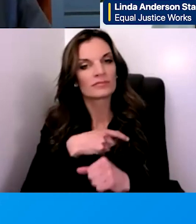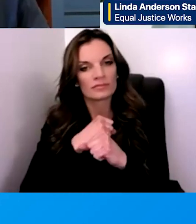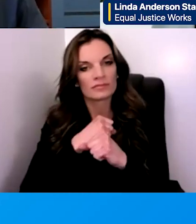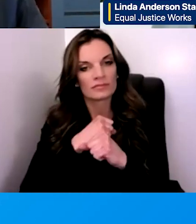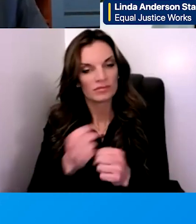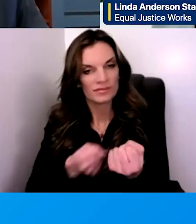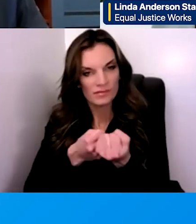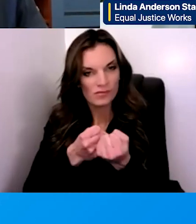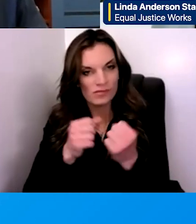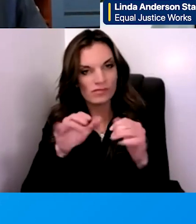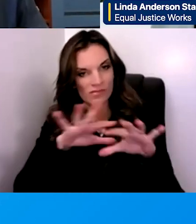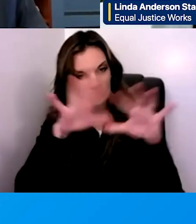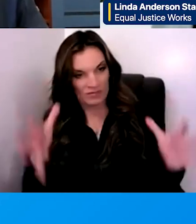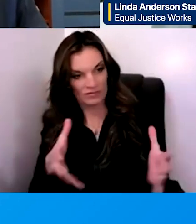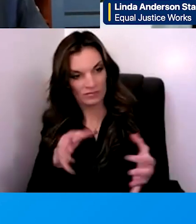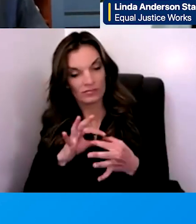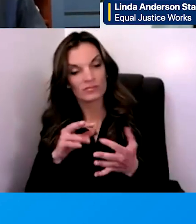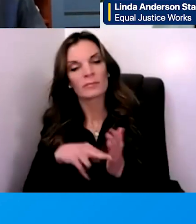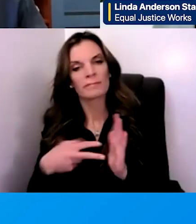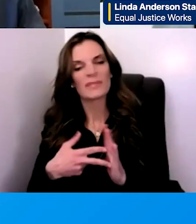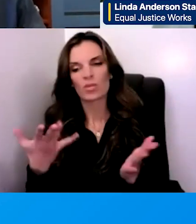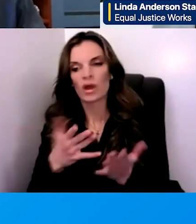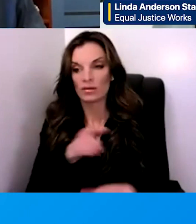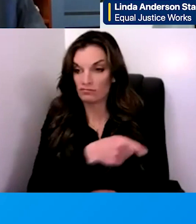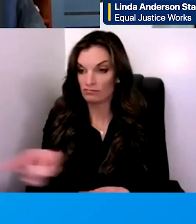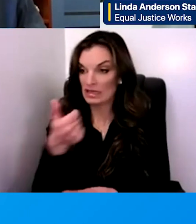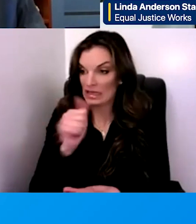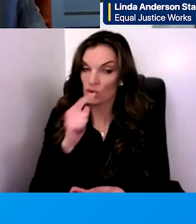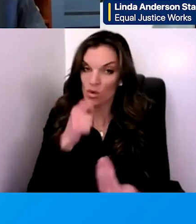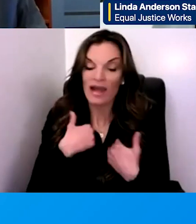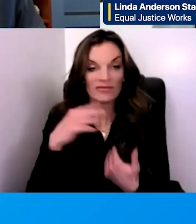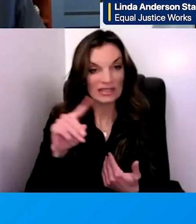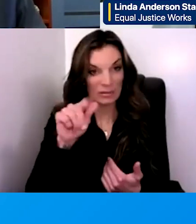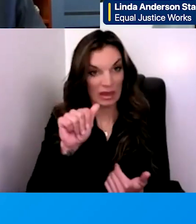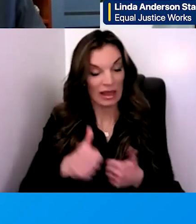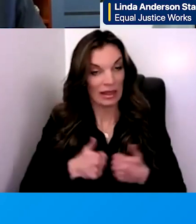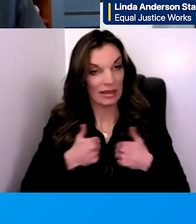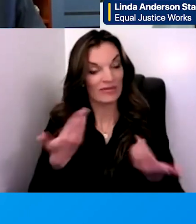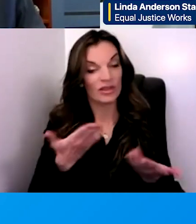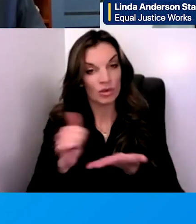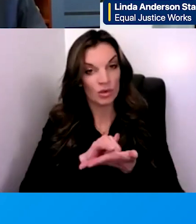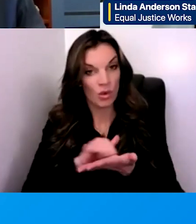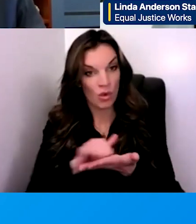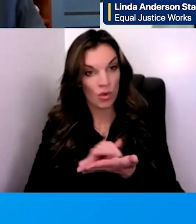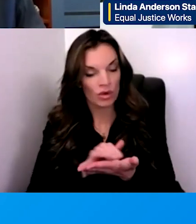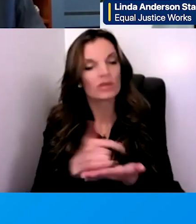system providing legal advocacy for people with all disabilities for the state of New York. Each state and each part of the